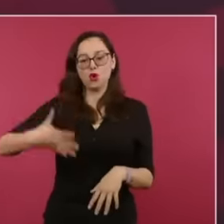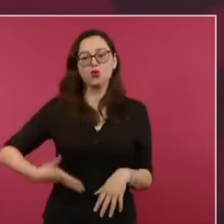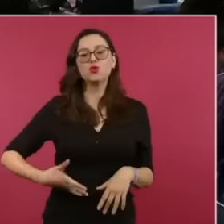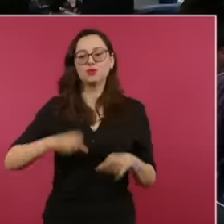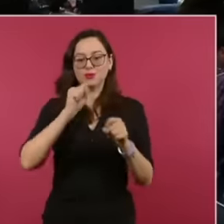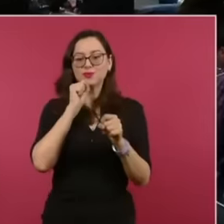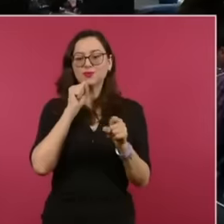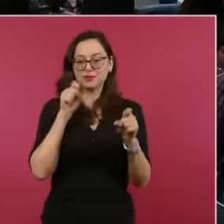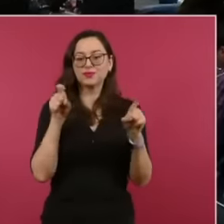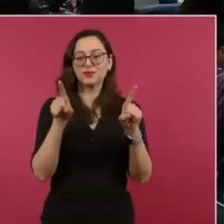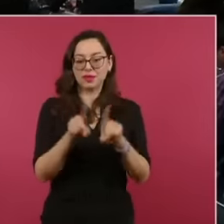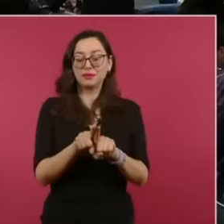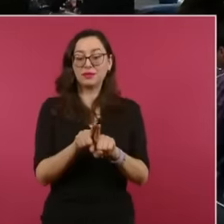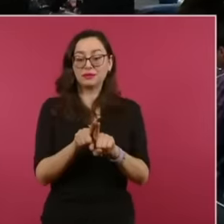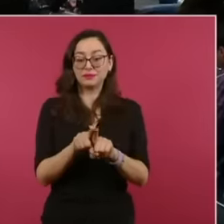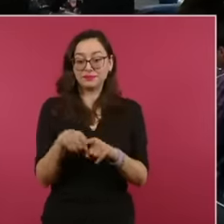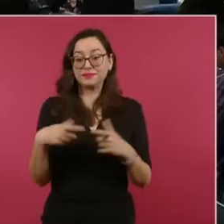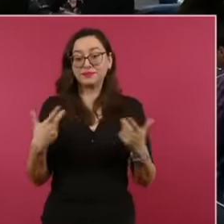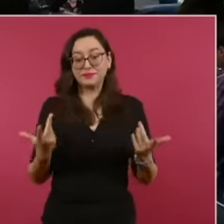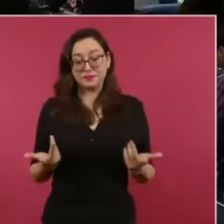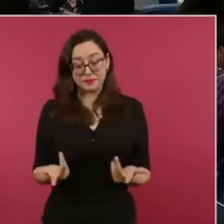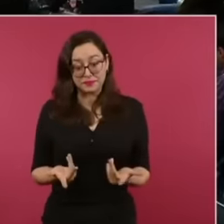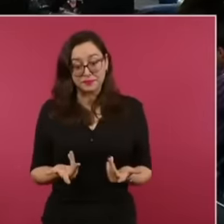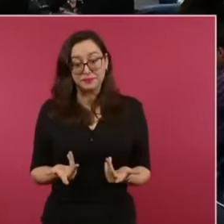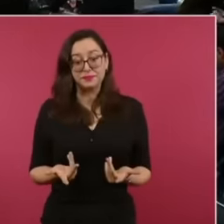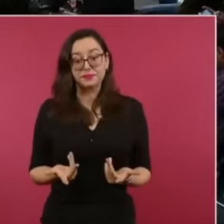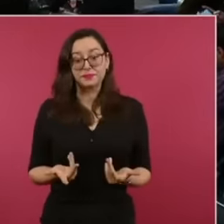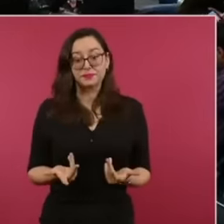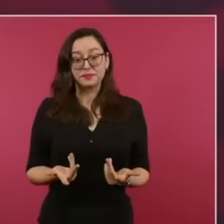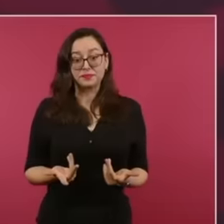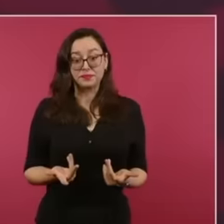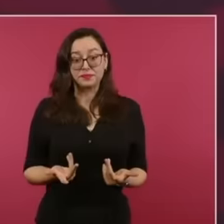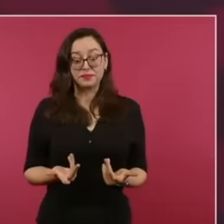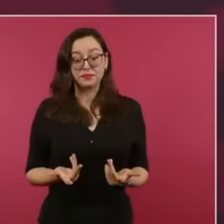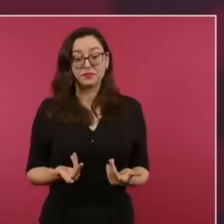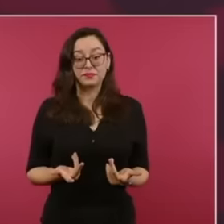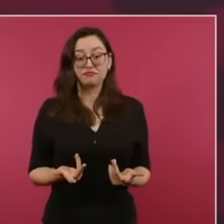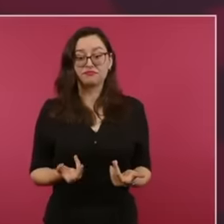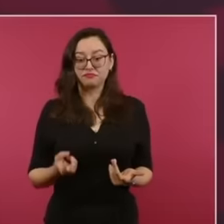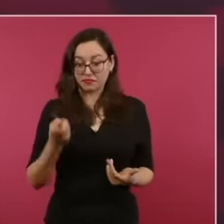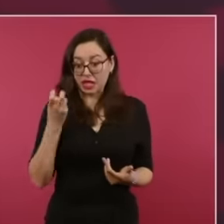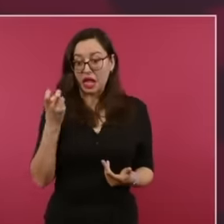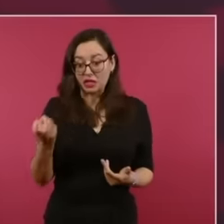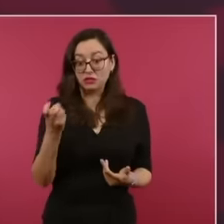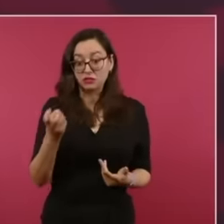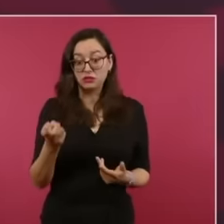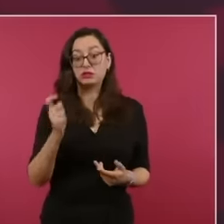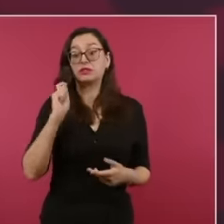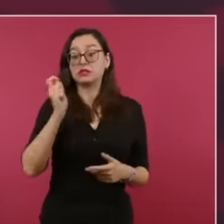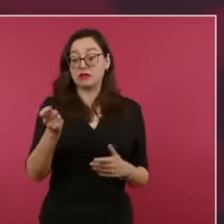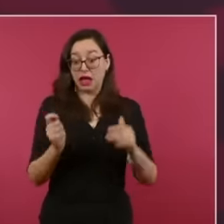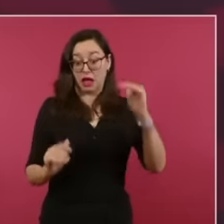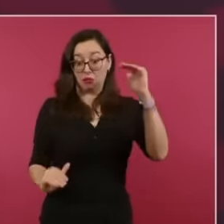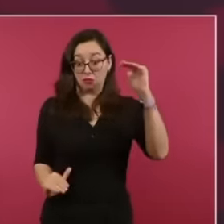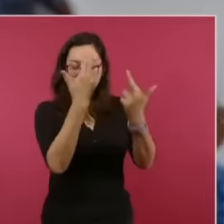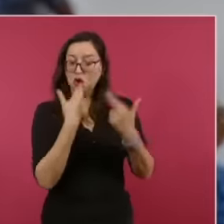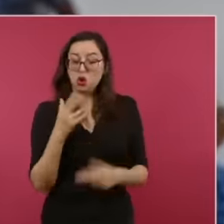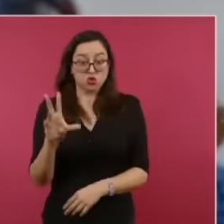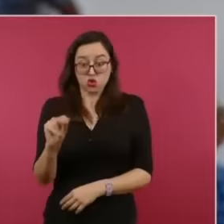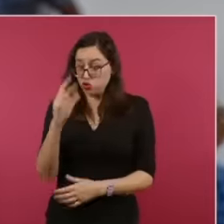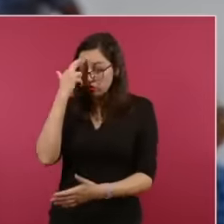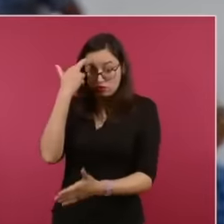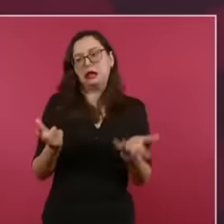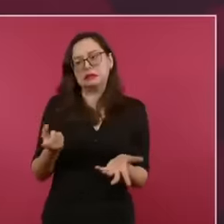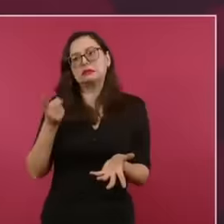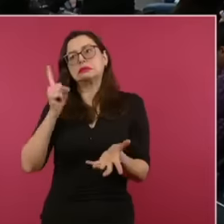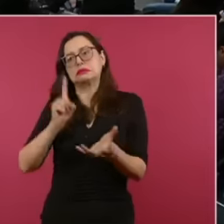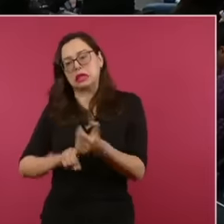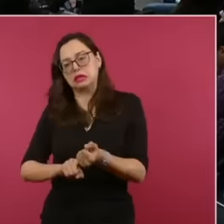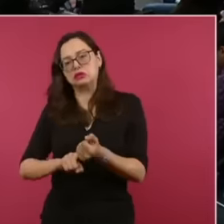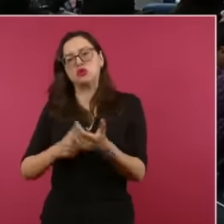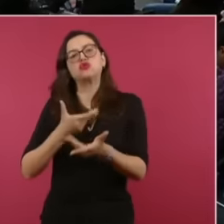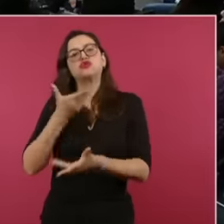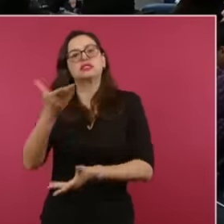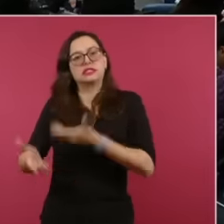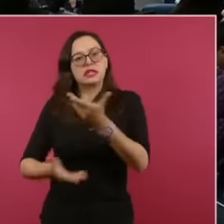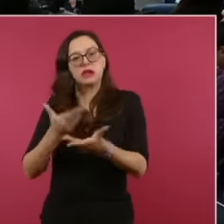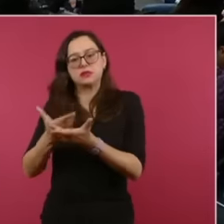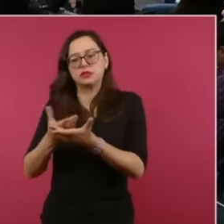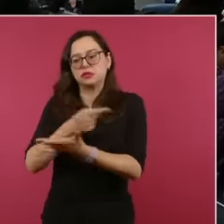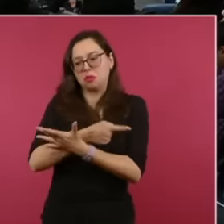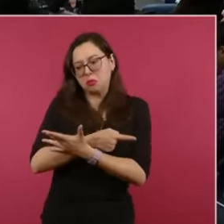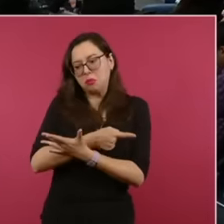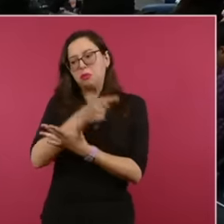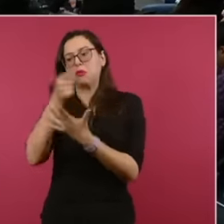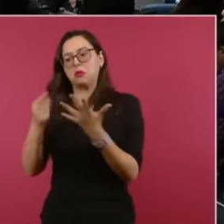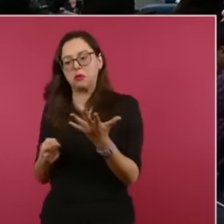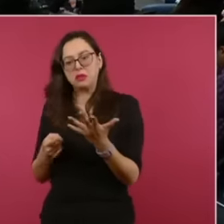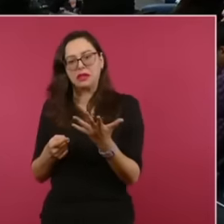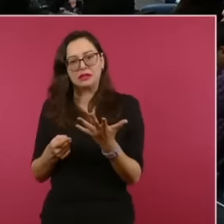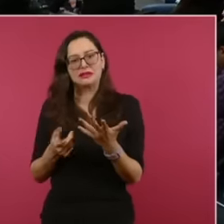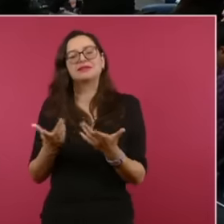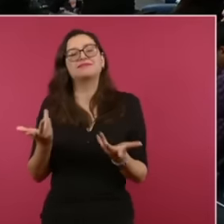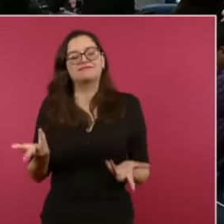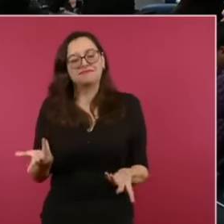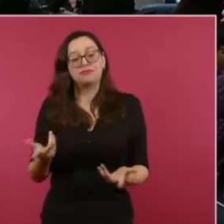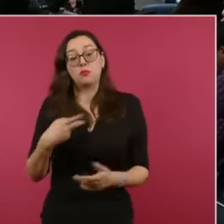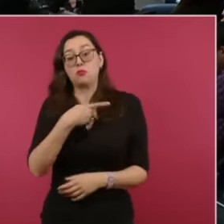this has to do with what is essential Because if poverty is reduced it means